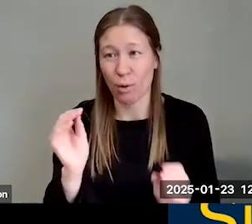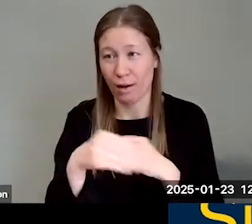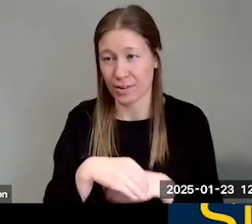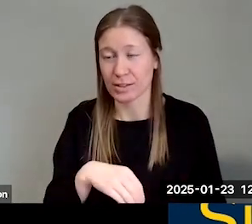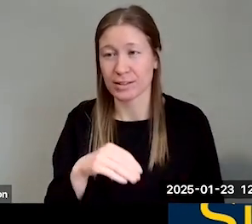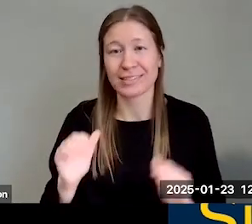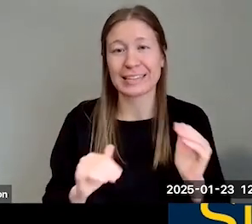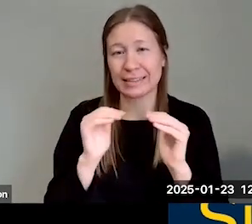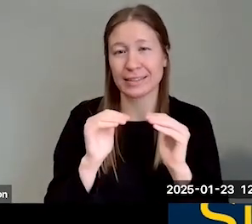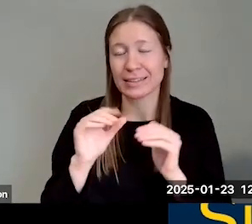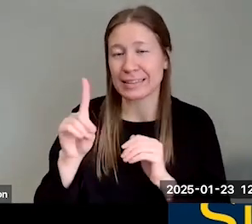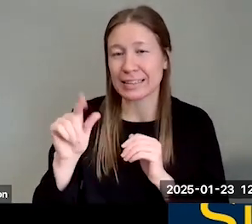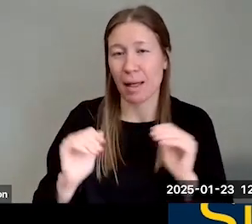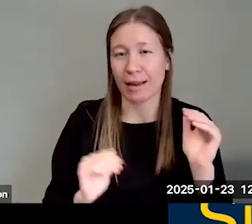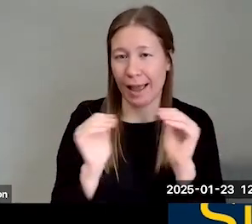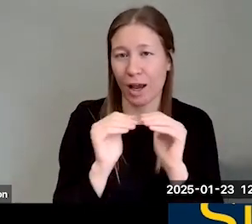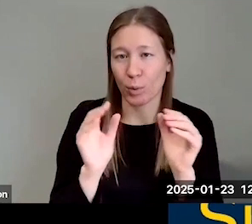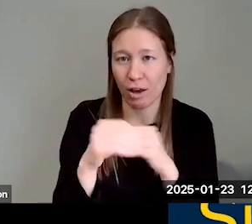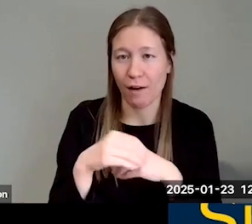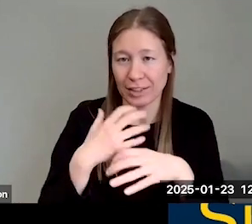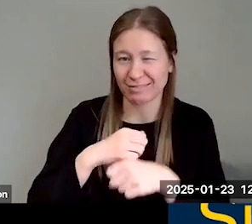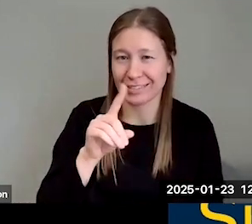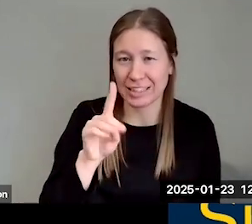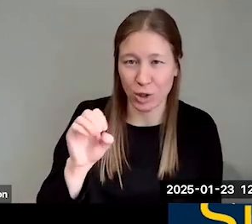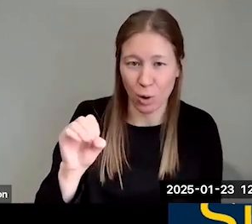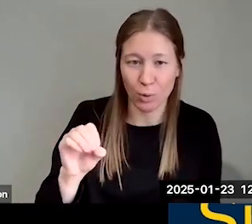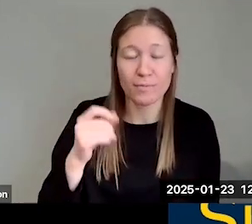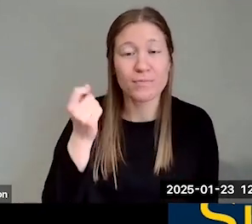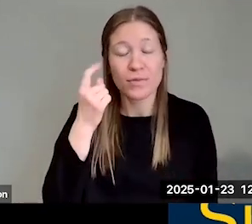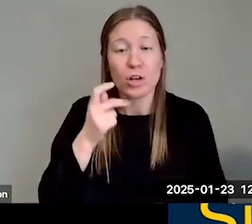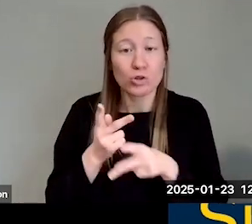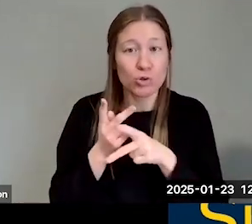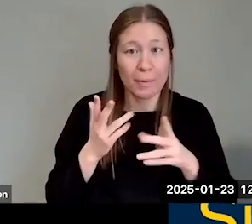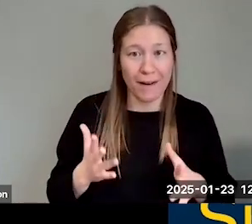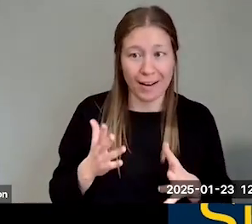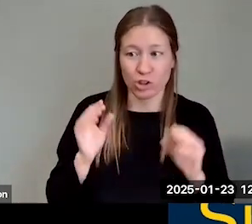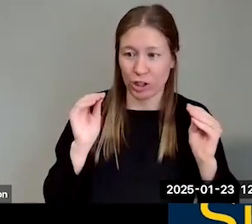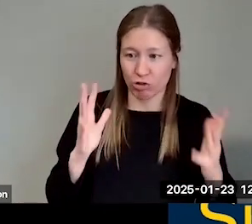It's important also as a supervisor and instructor to maintain that confidentiality,